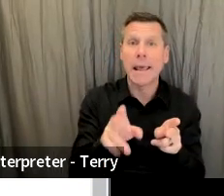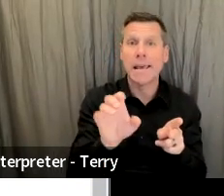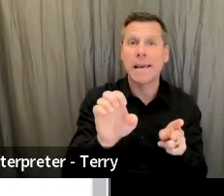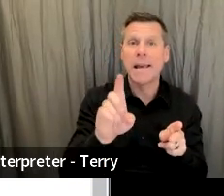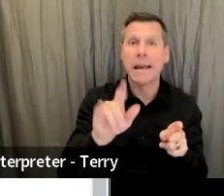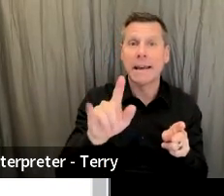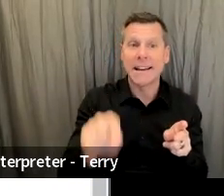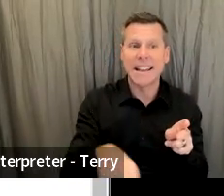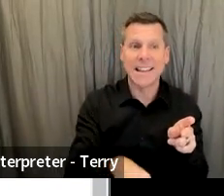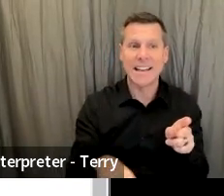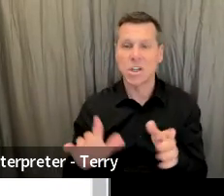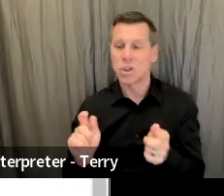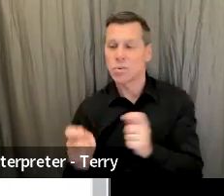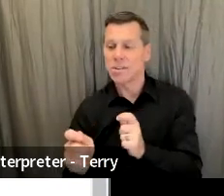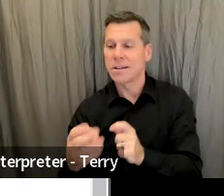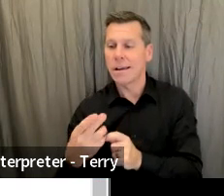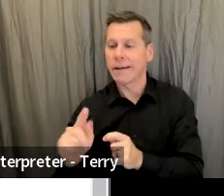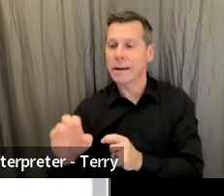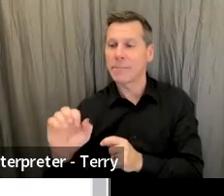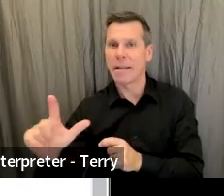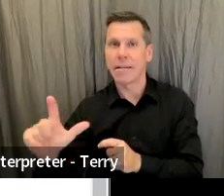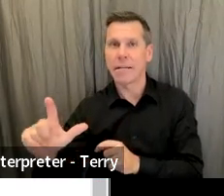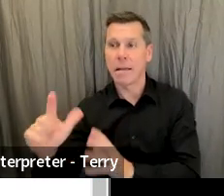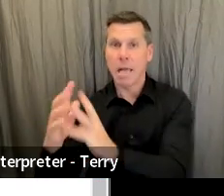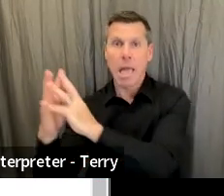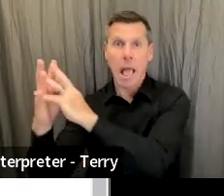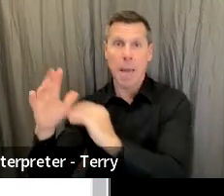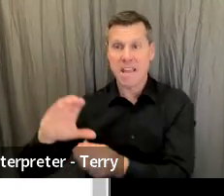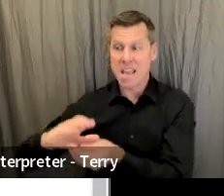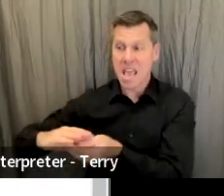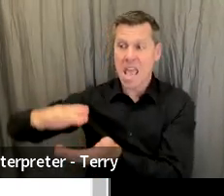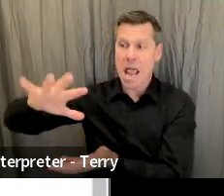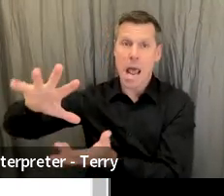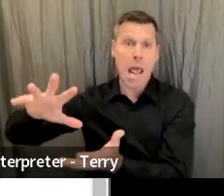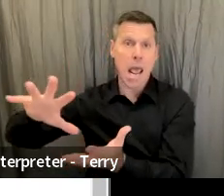switch the H.A., copy all of that and paste it into whatever page you needed to.